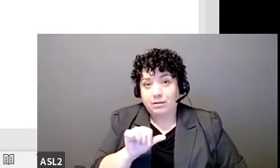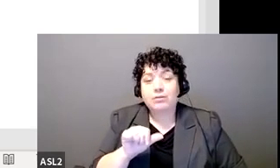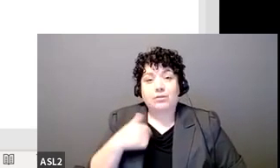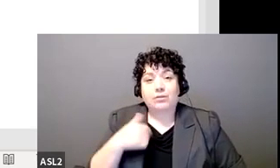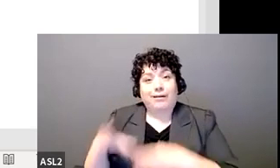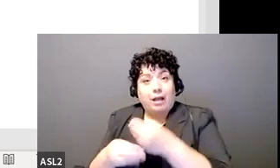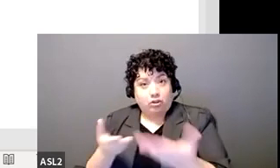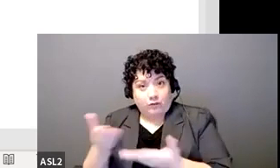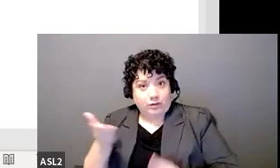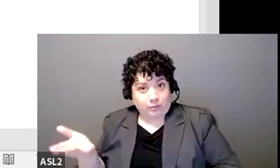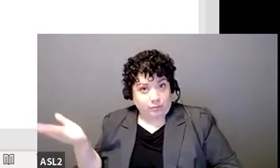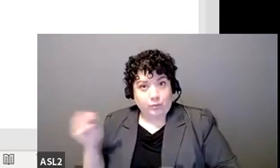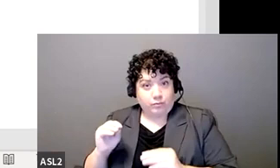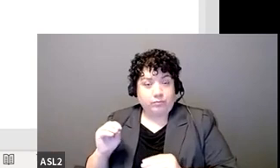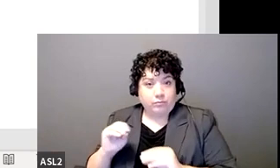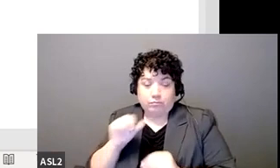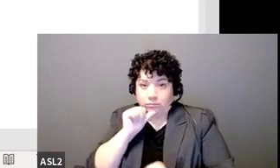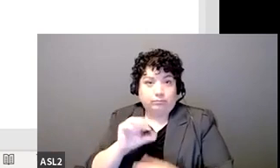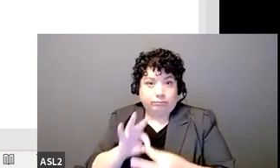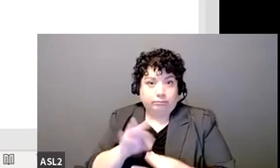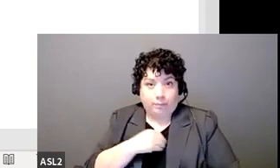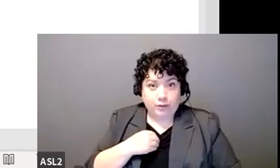the third example I want to talk about is a relatively new initiative